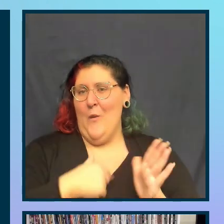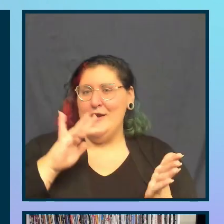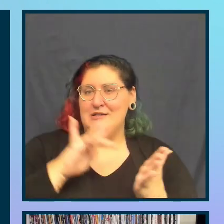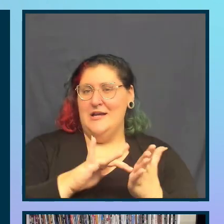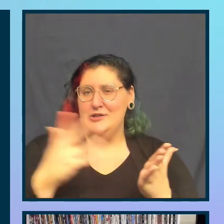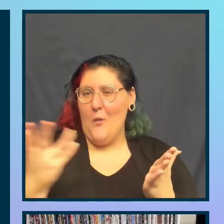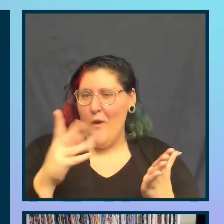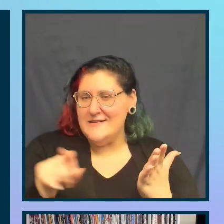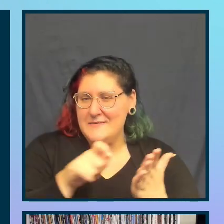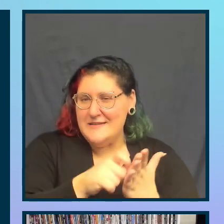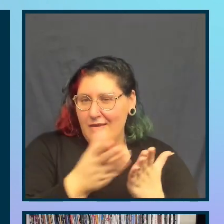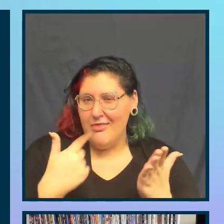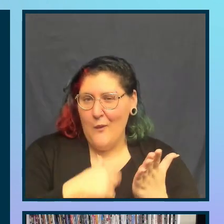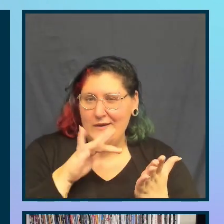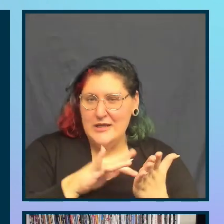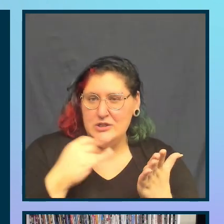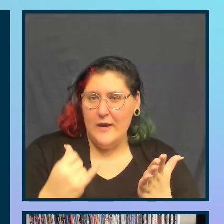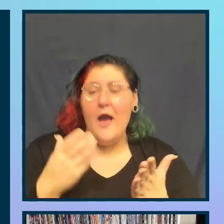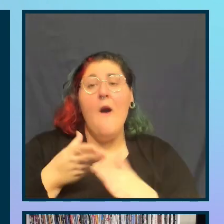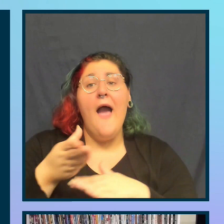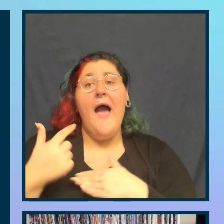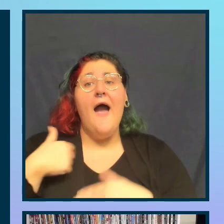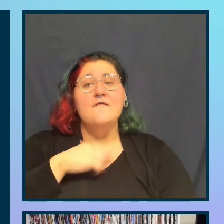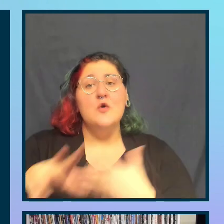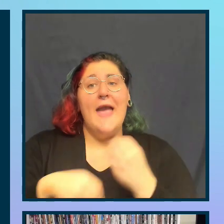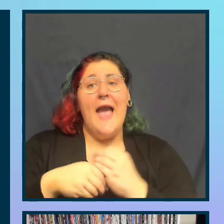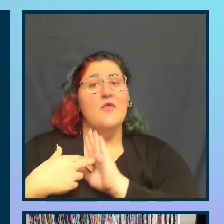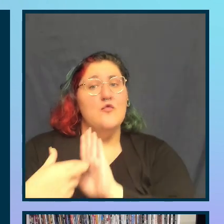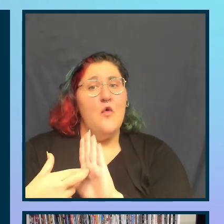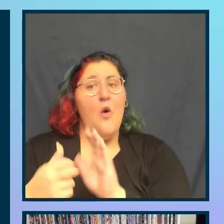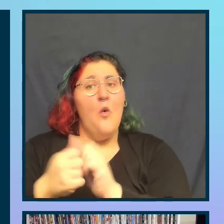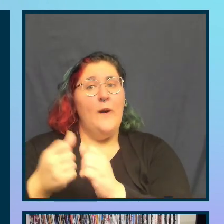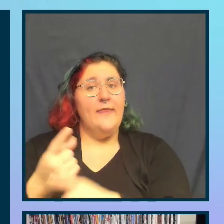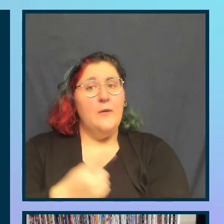So after the accessibility role prop was added with the appropriate button value,